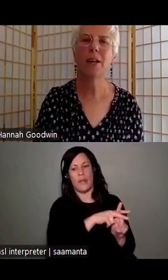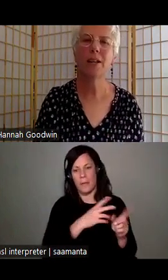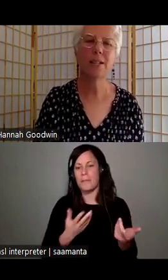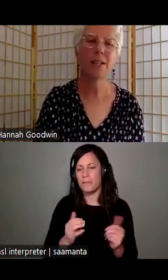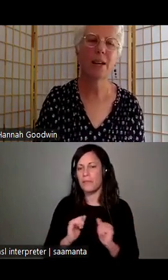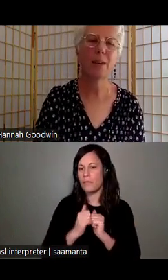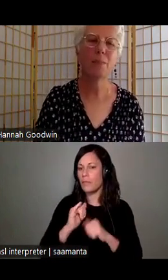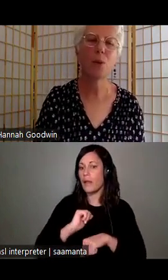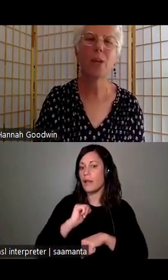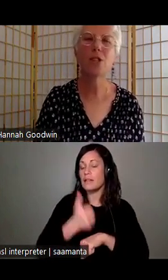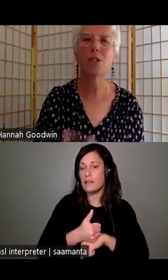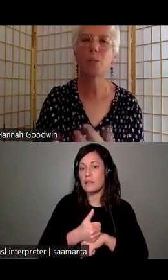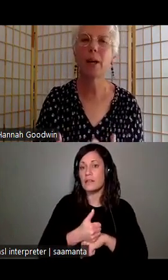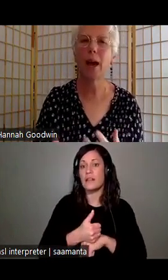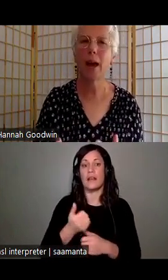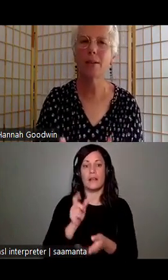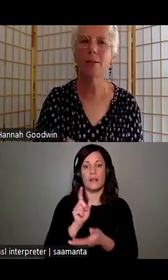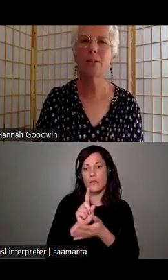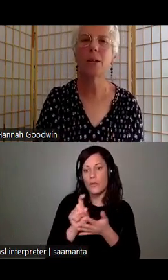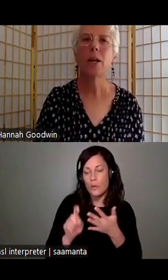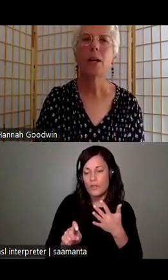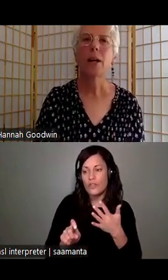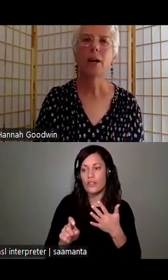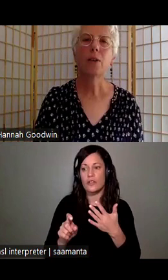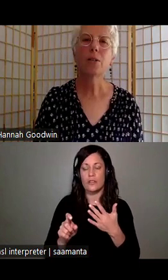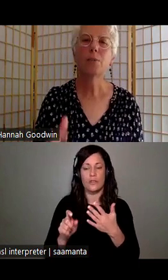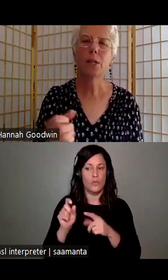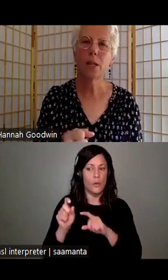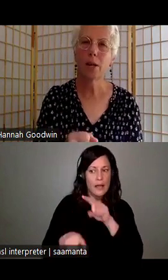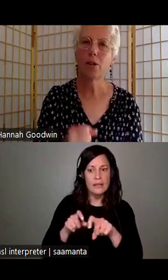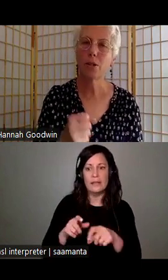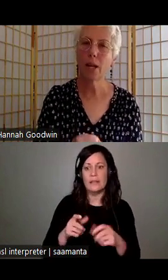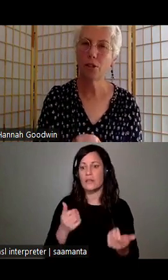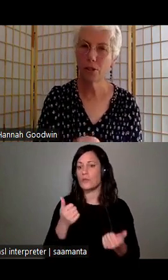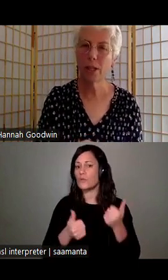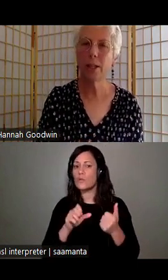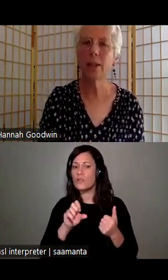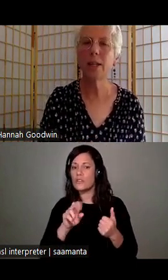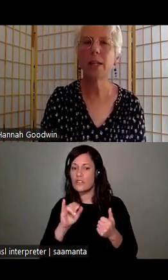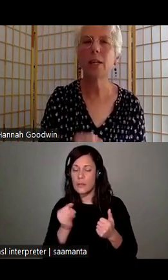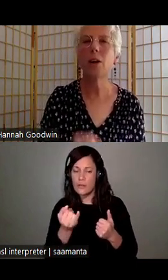and the questions being asked, the subjects that are centered in that think tank